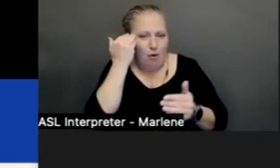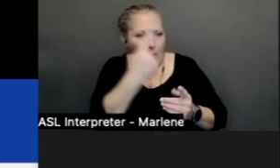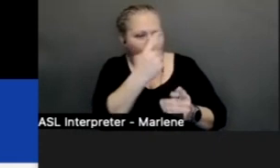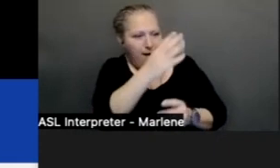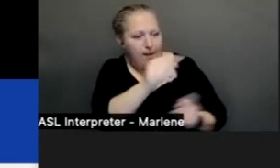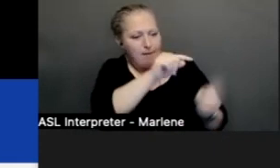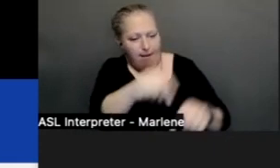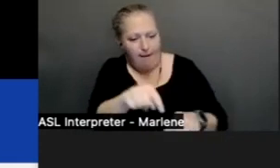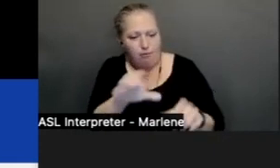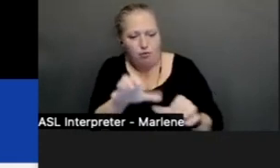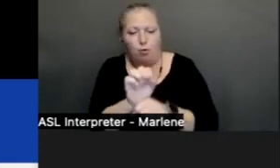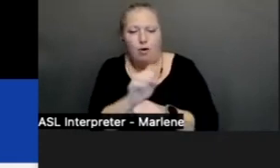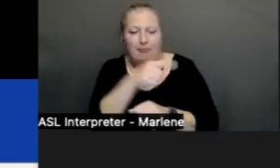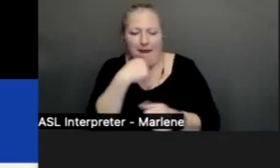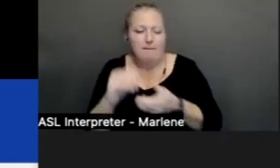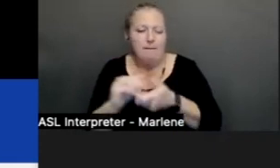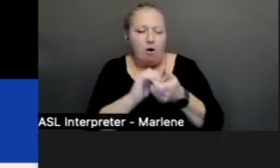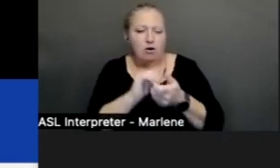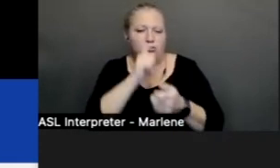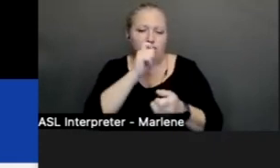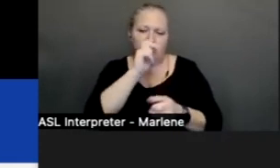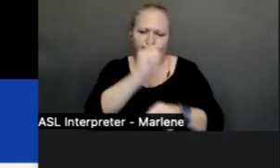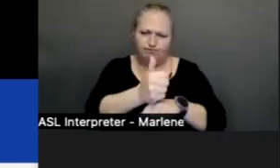have partners in and they're pretty established in the businesses. So having that credibility